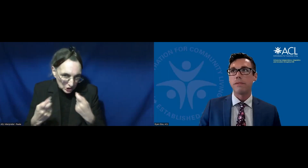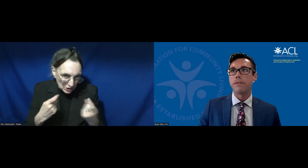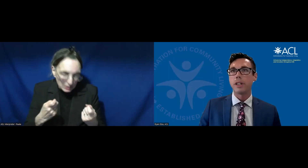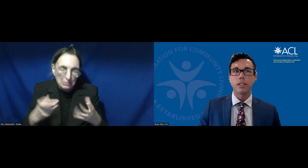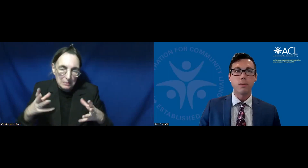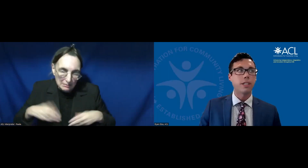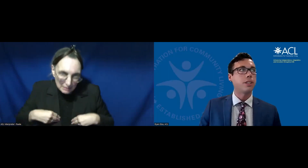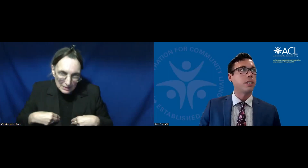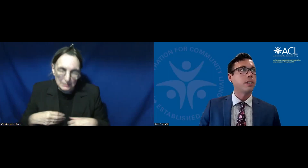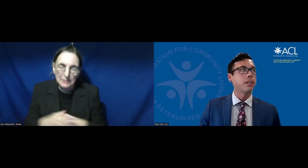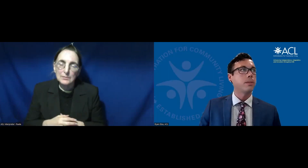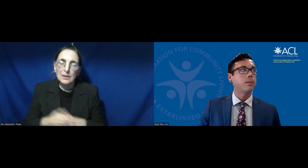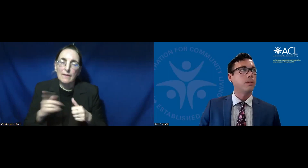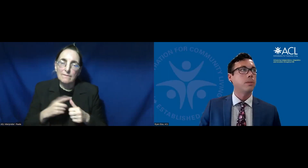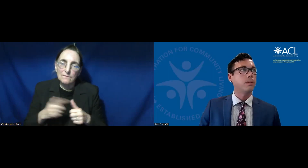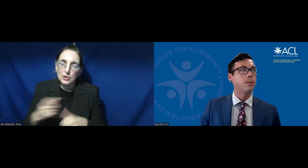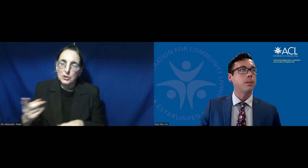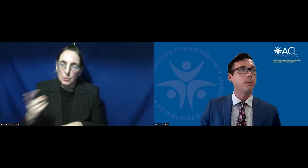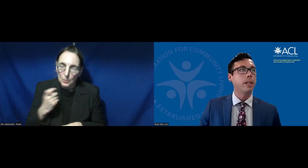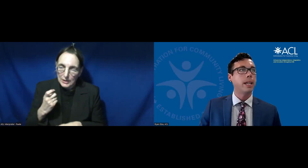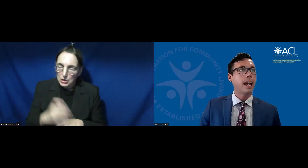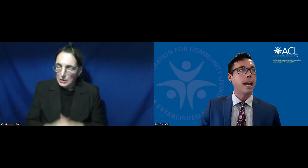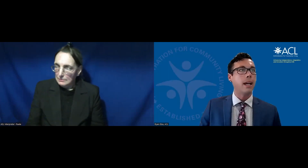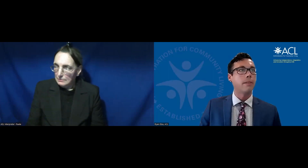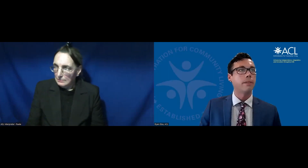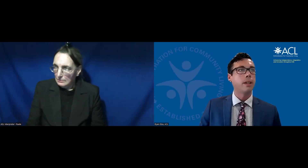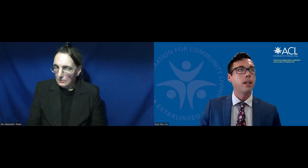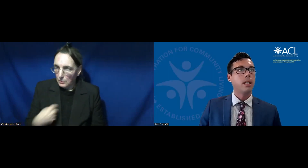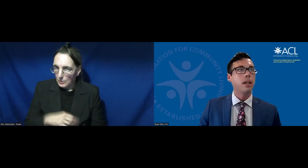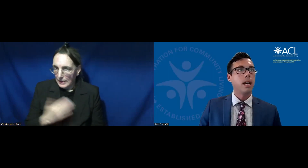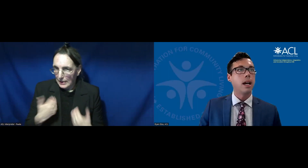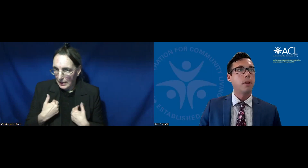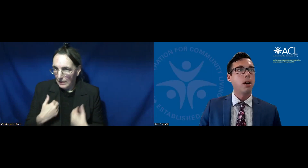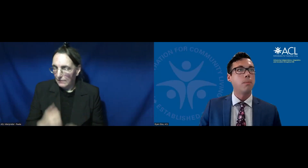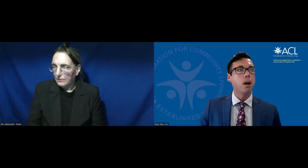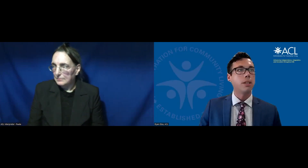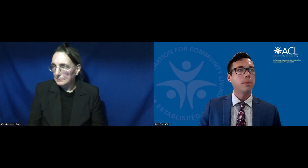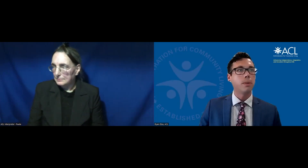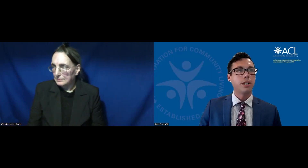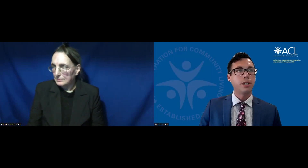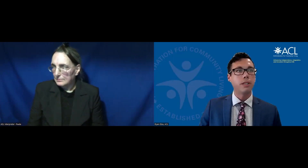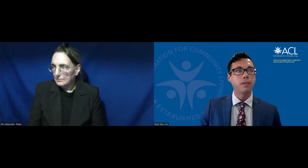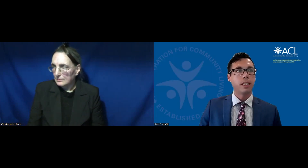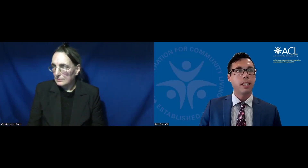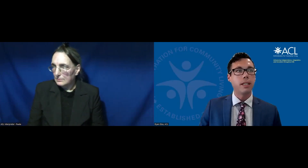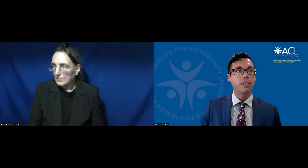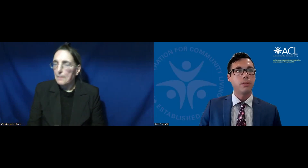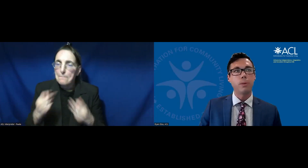the first question we have, multiple questions related to